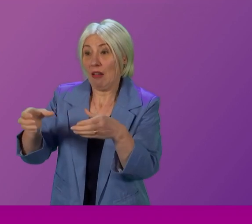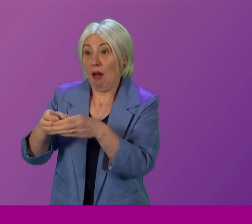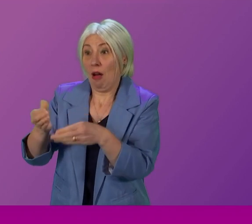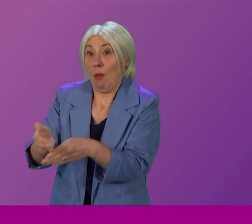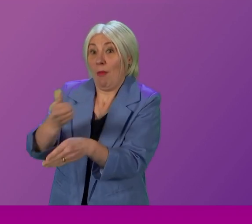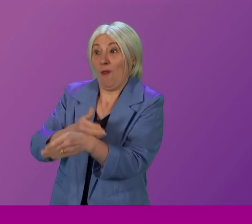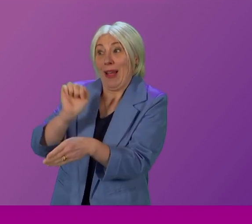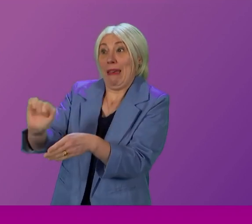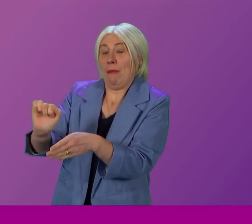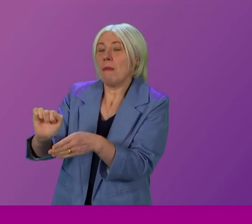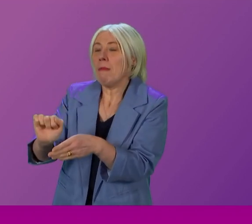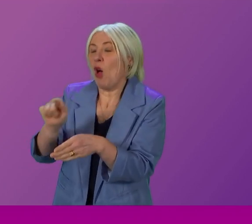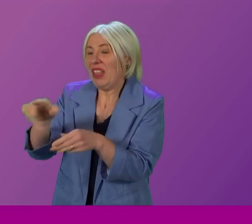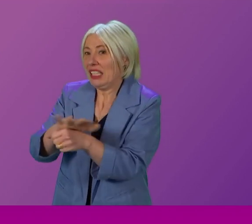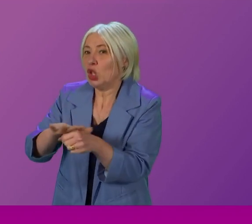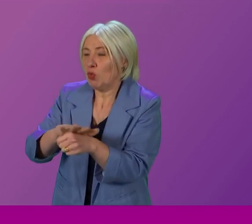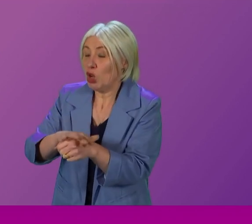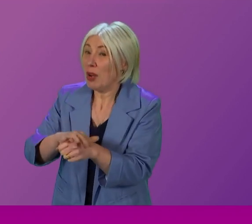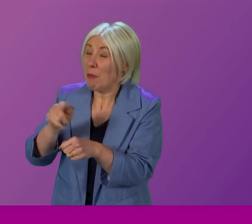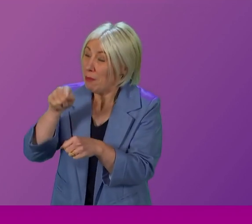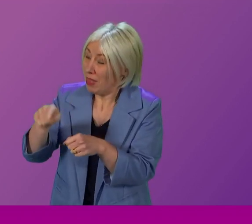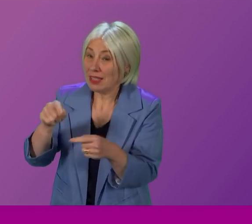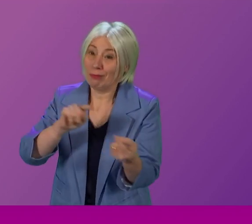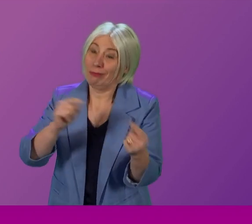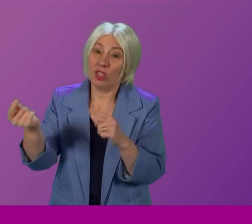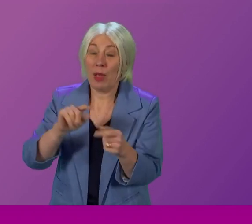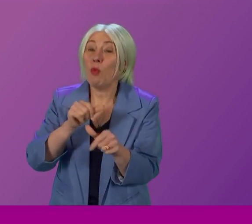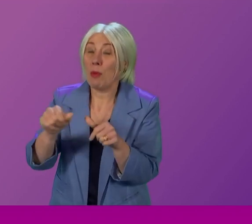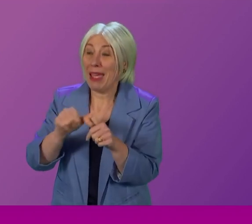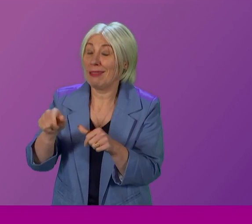the matter. That might serve the whole debate better than he is doing right now.